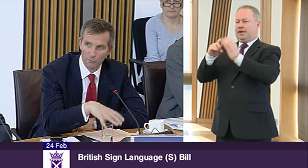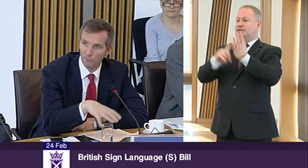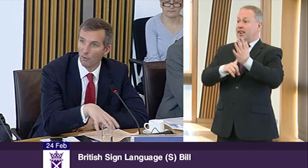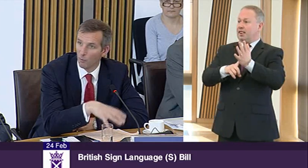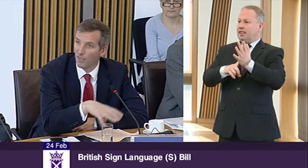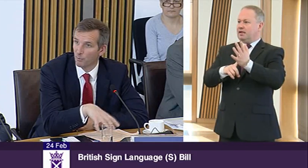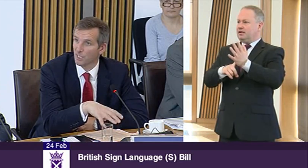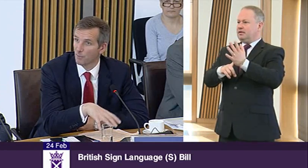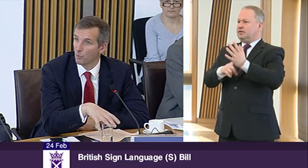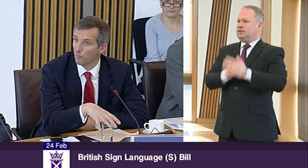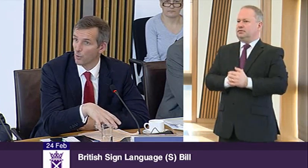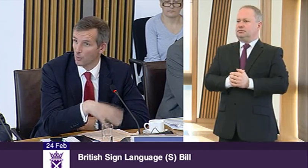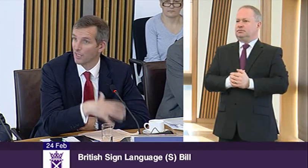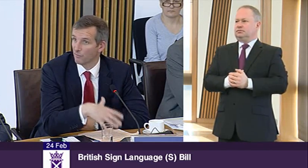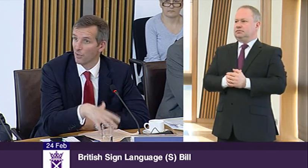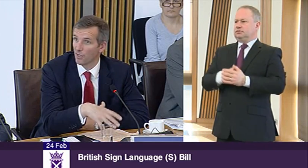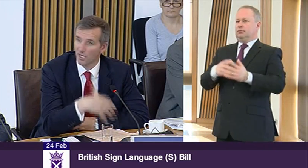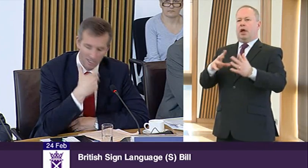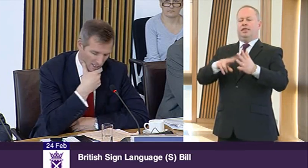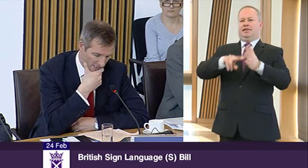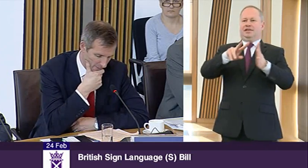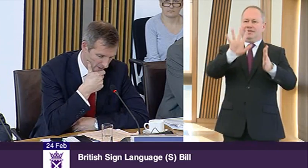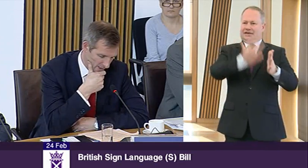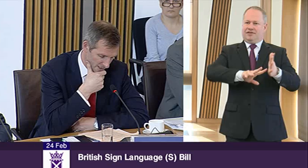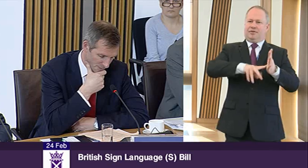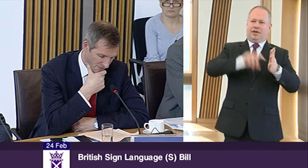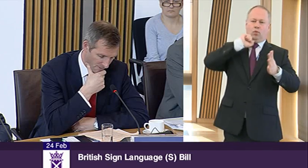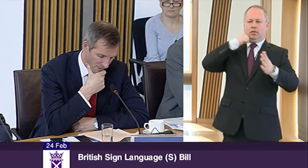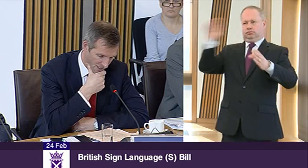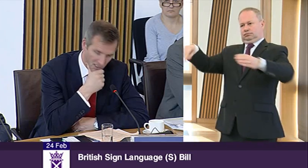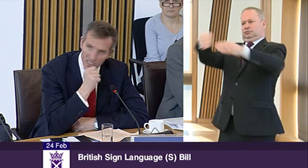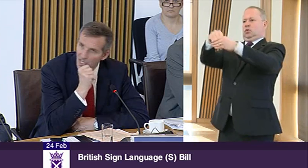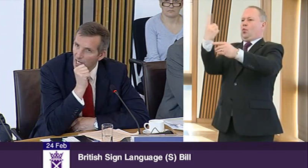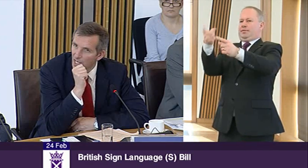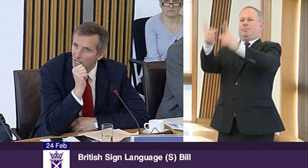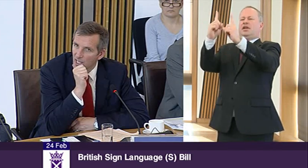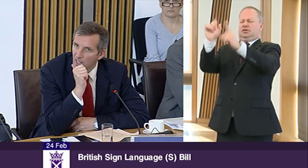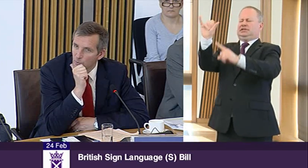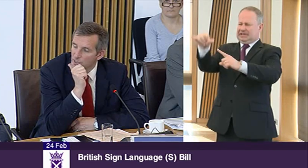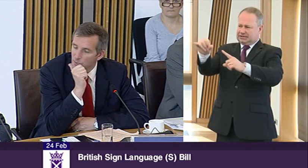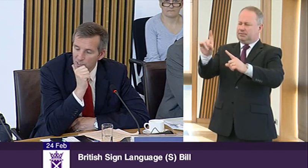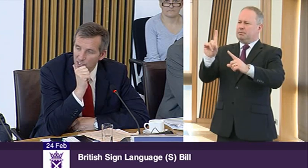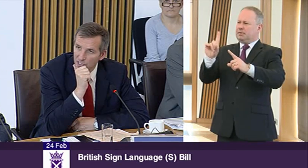for the national plan would fall within a particular portfolio and therefore under a specific minister.